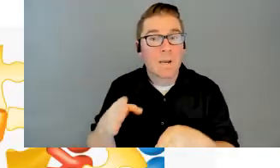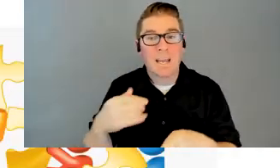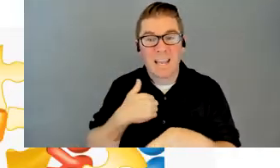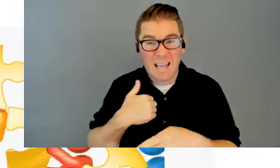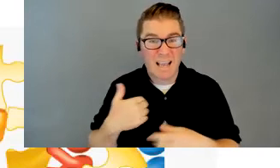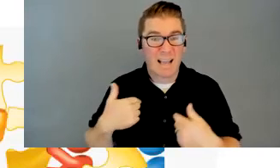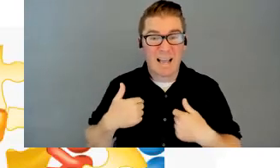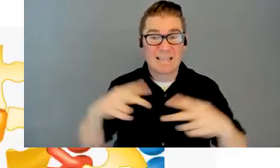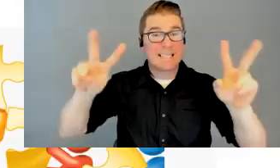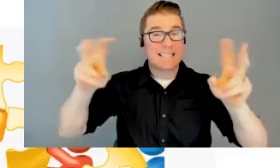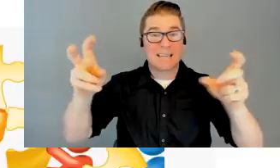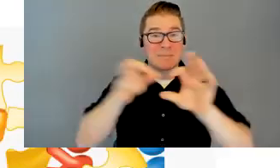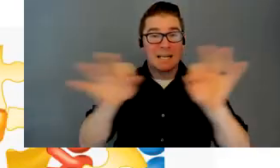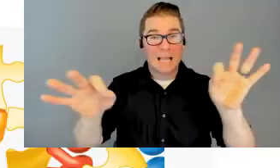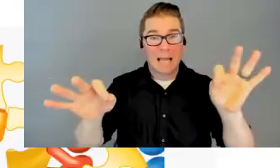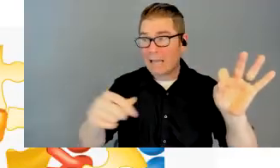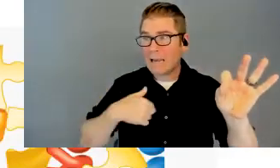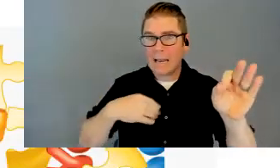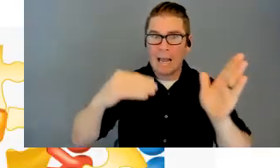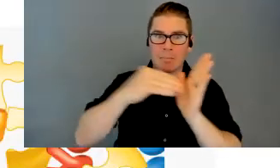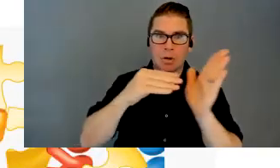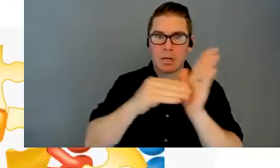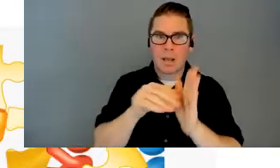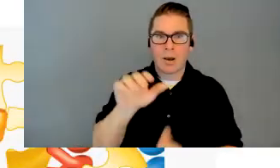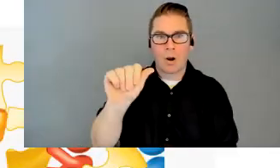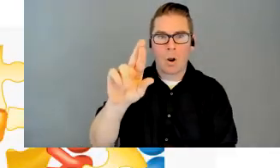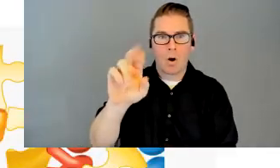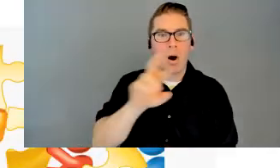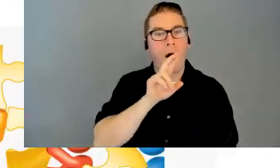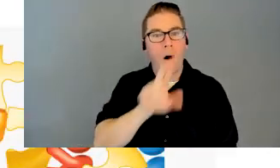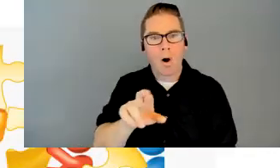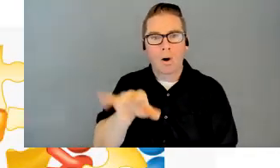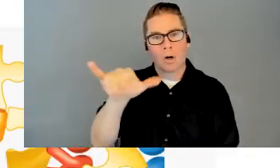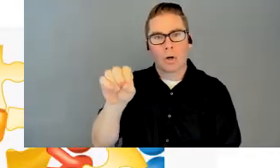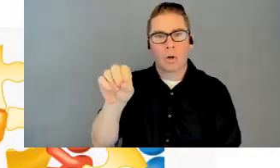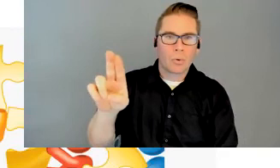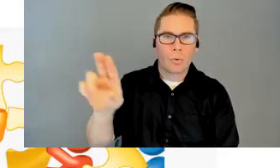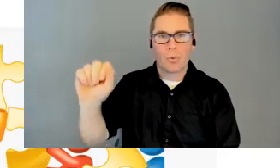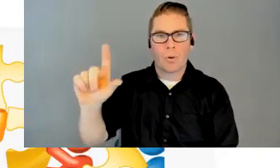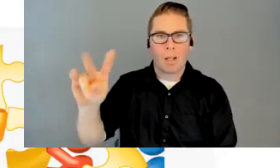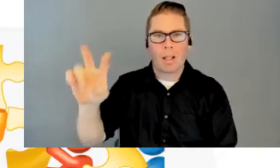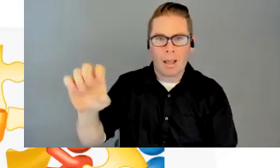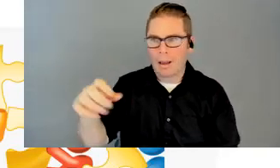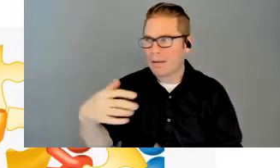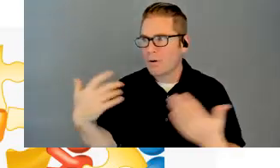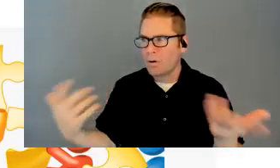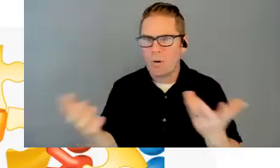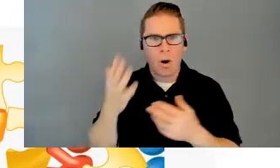Or Why did you disappear? I'll put some funky centers like that and they will respond.